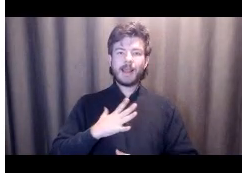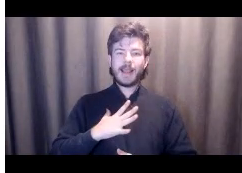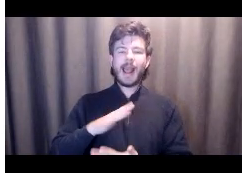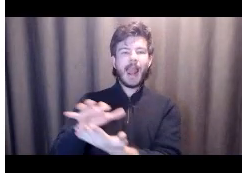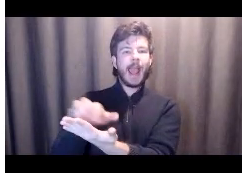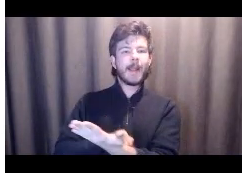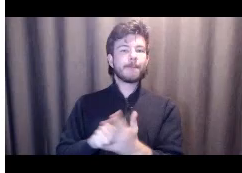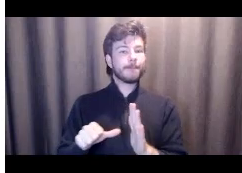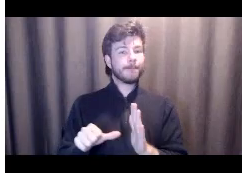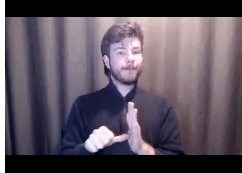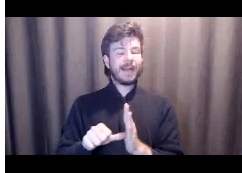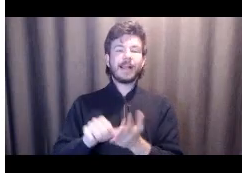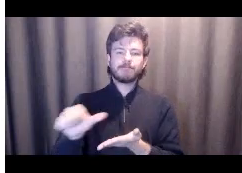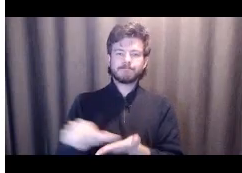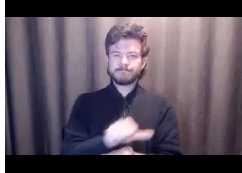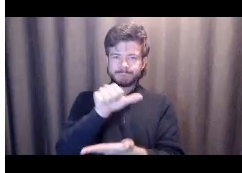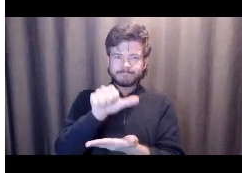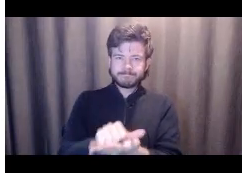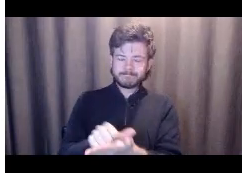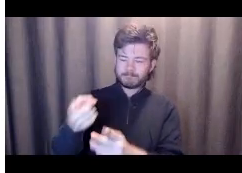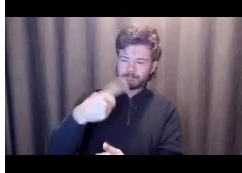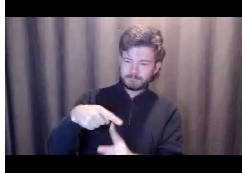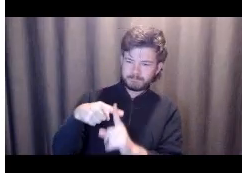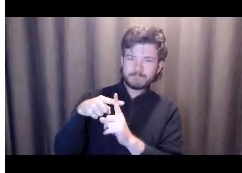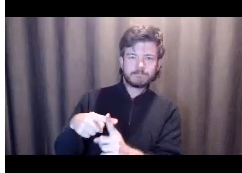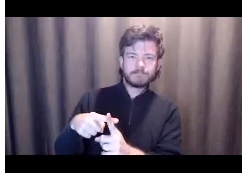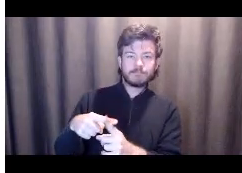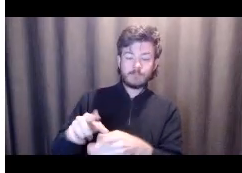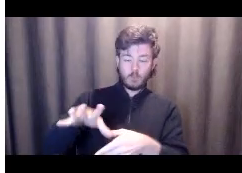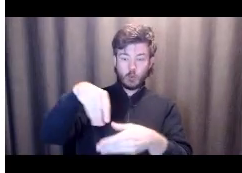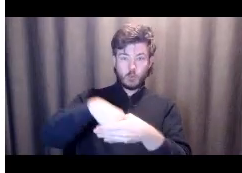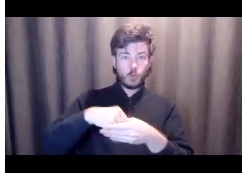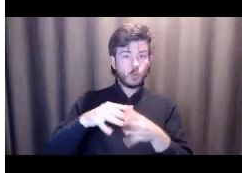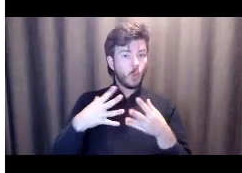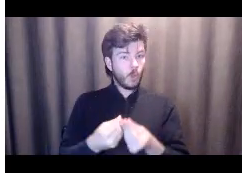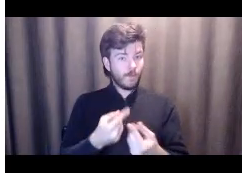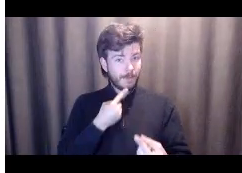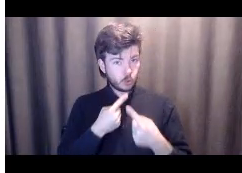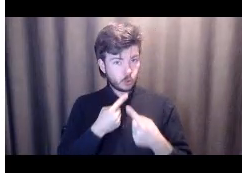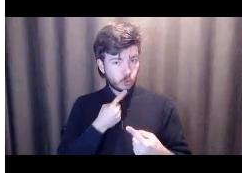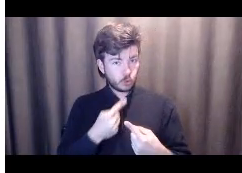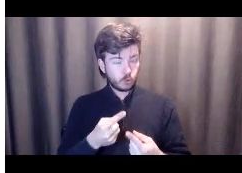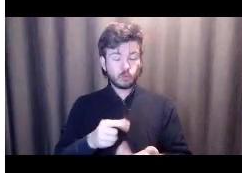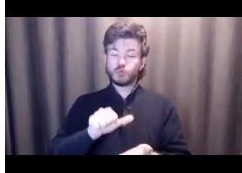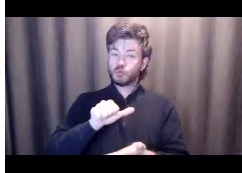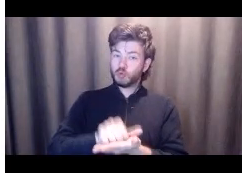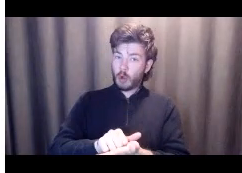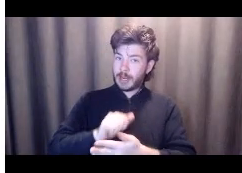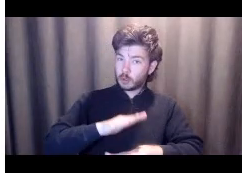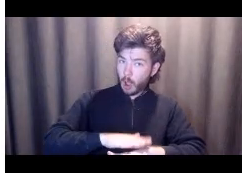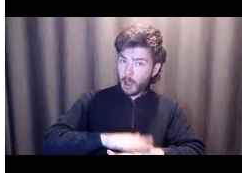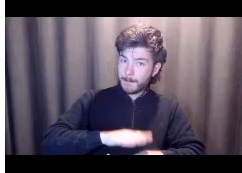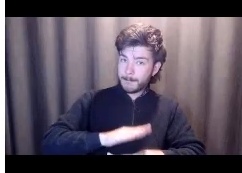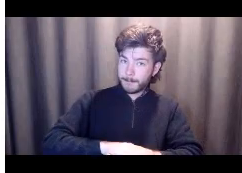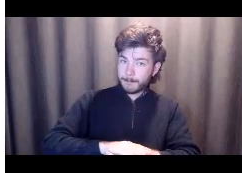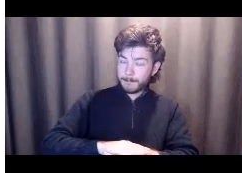information within our timeframe, then receiving funding and paying providers.